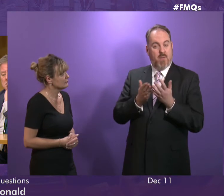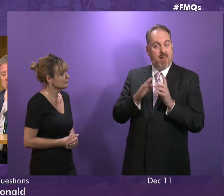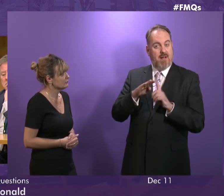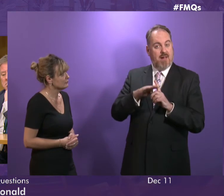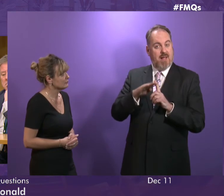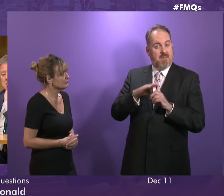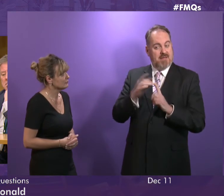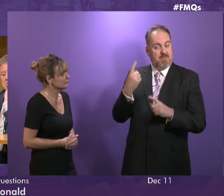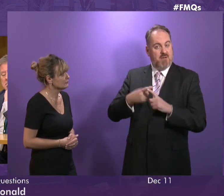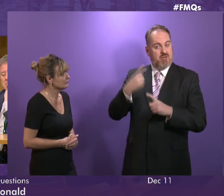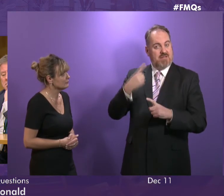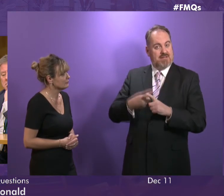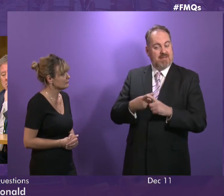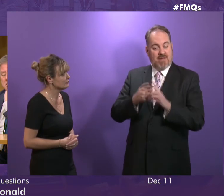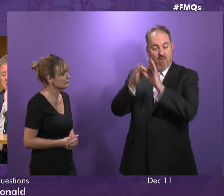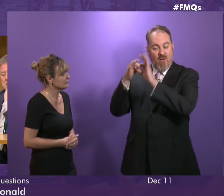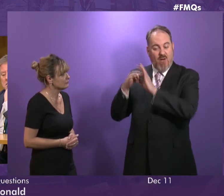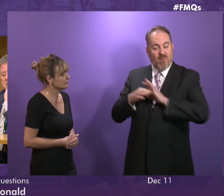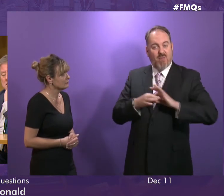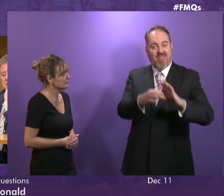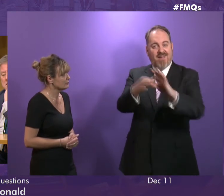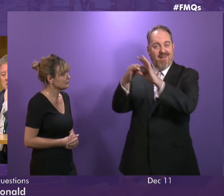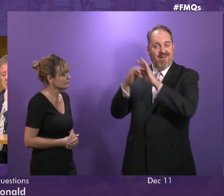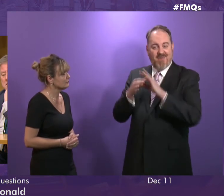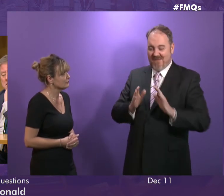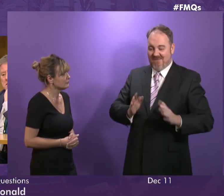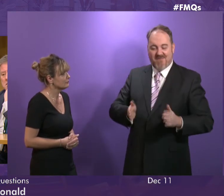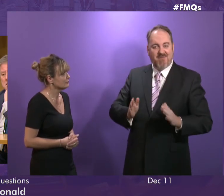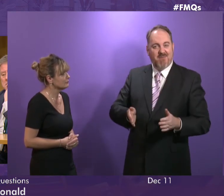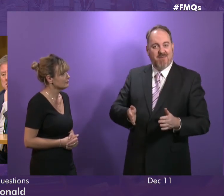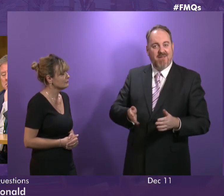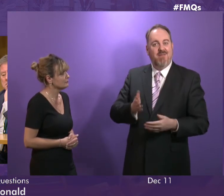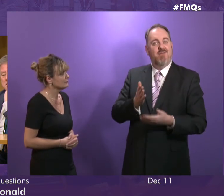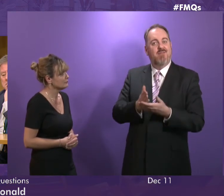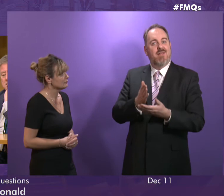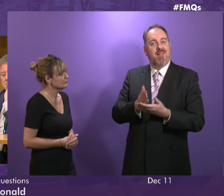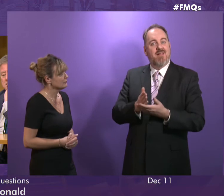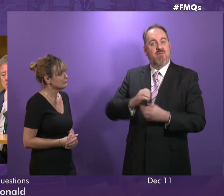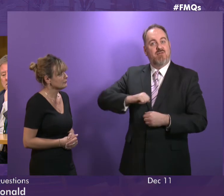all nations to work together. That said, in order for Scotland to meet the ambitious target